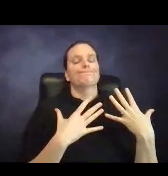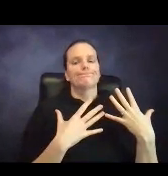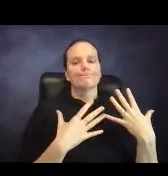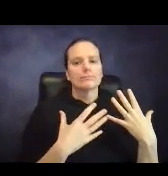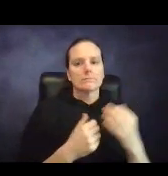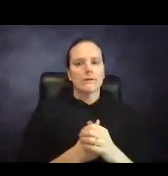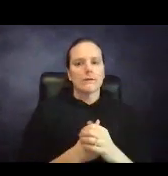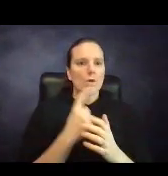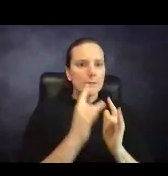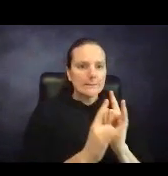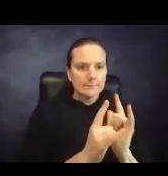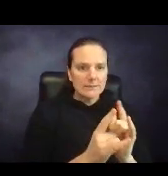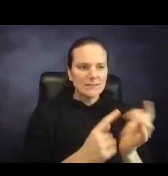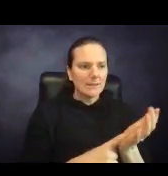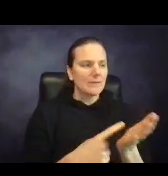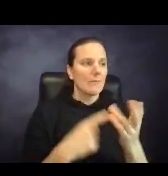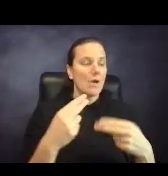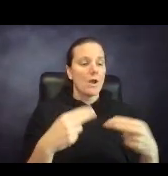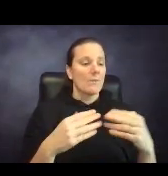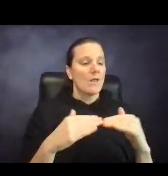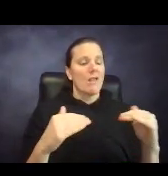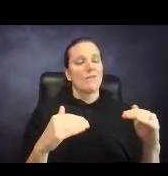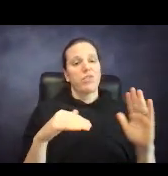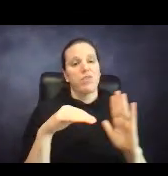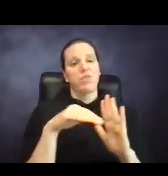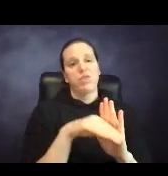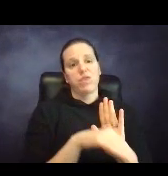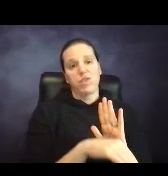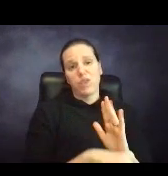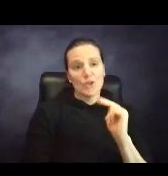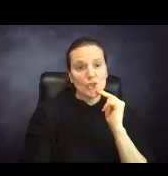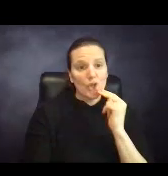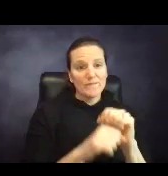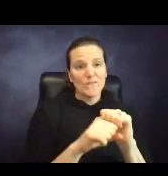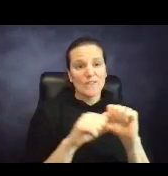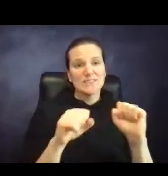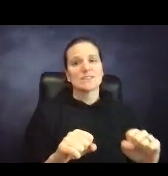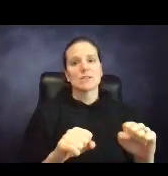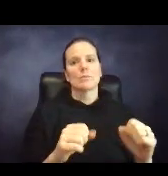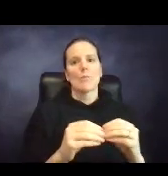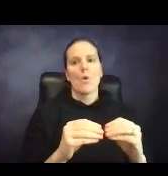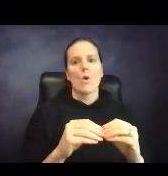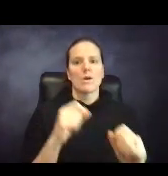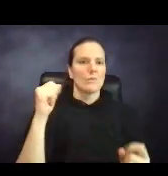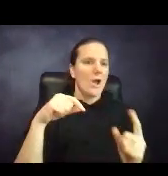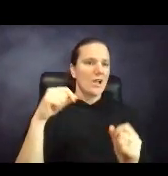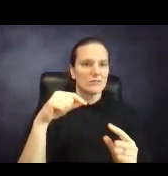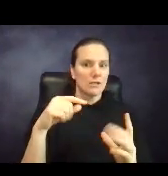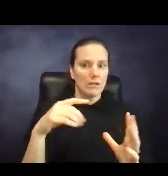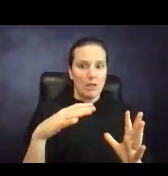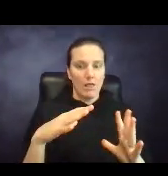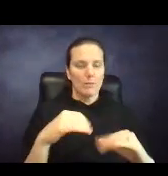So sometimes when those hormone levels start to drop, we kind of, our nervous systems are more wired. So we actually go into more of a protective mode.